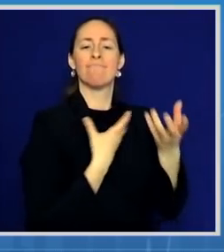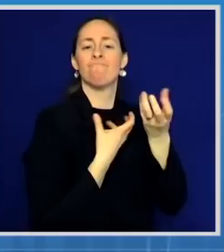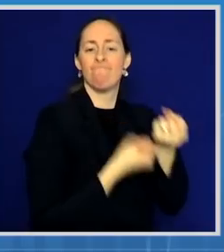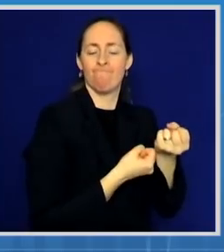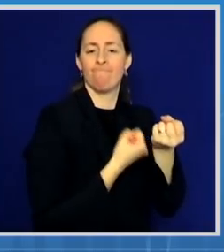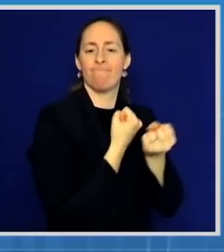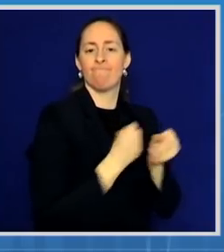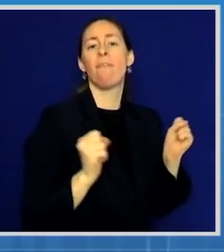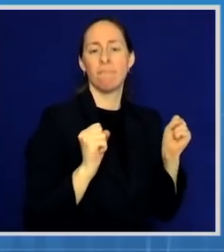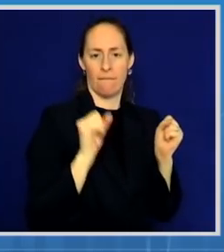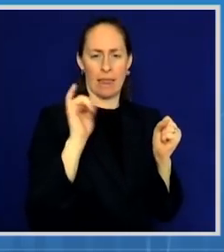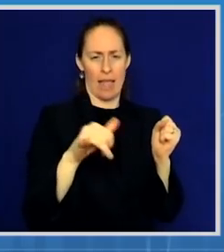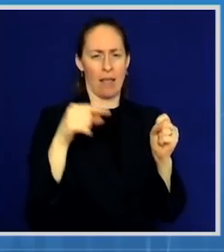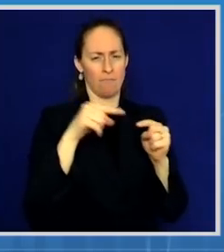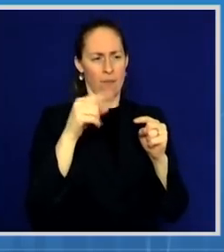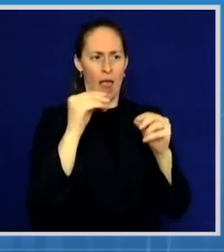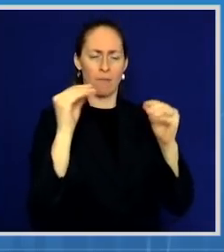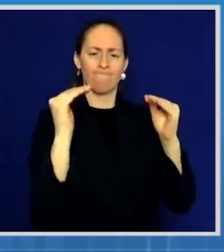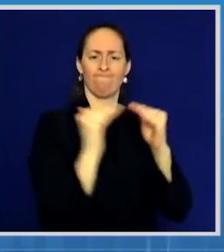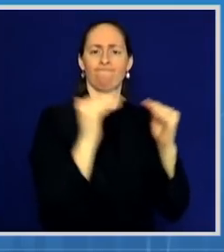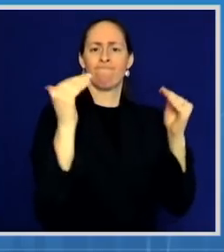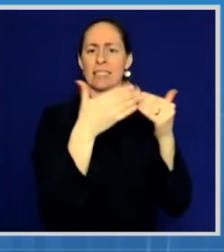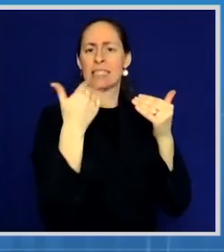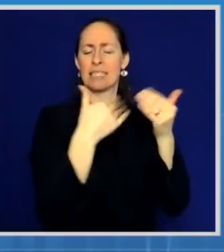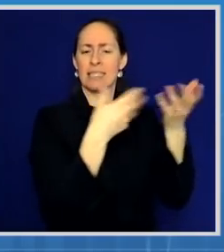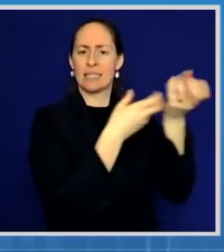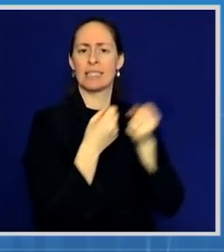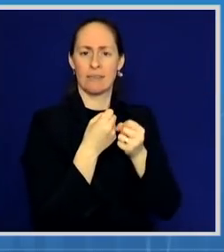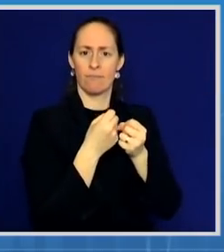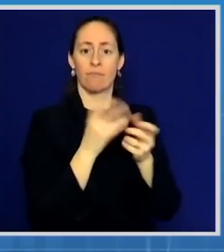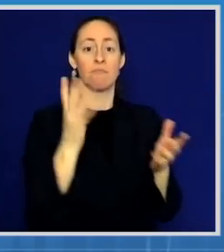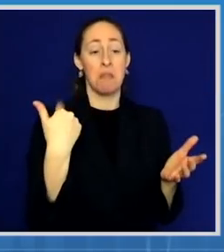I think what is unexpected is how fast we've gotten here.